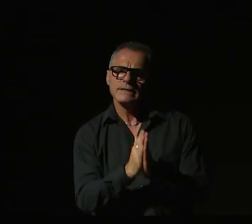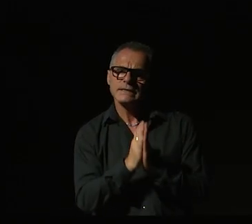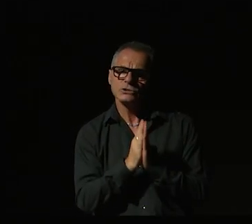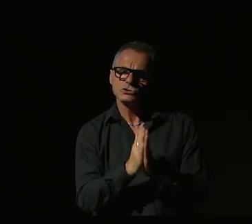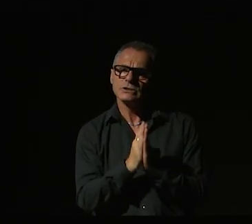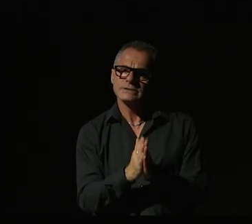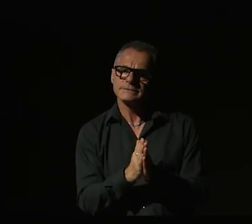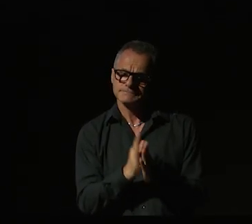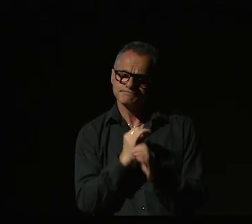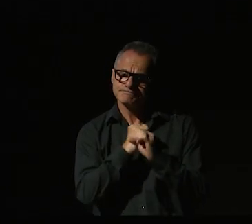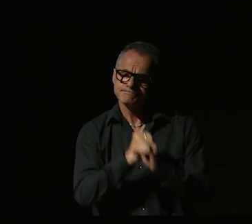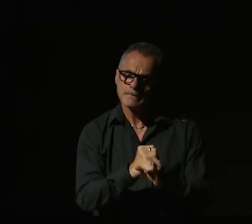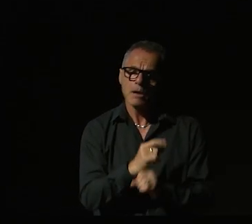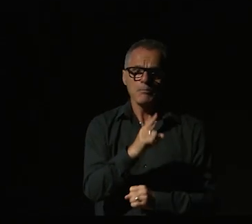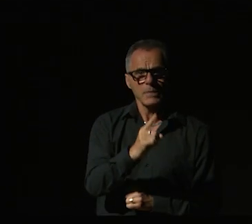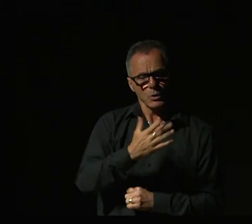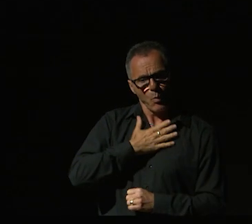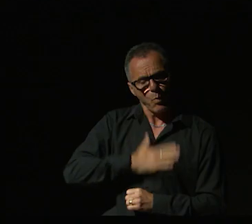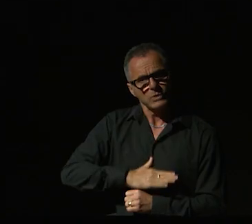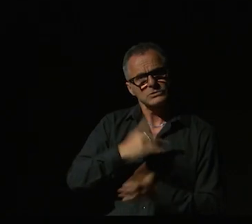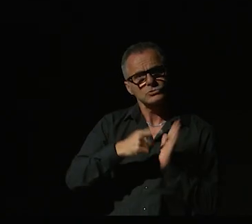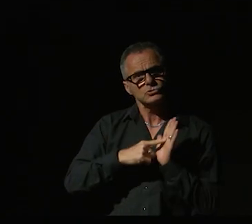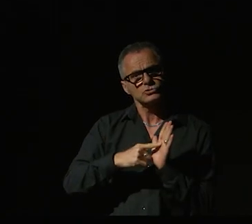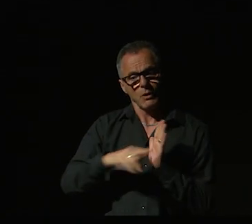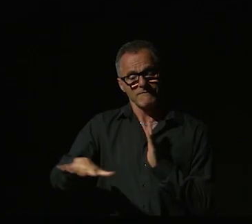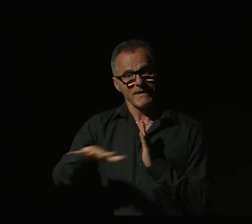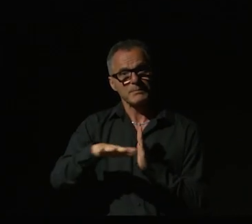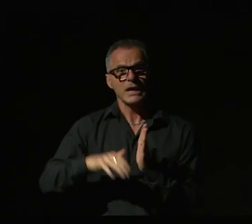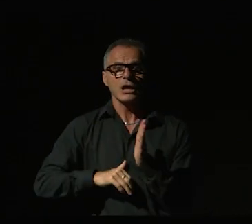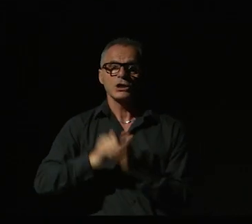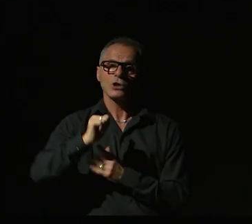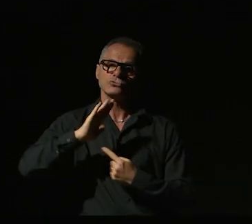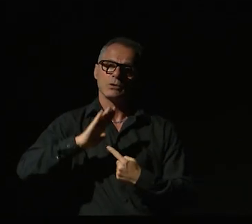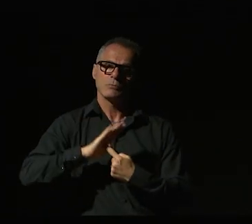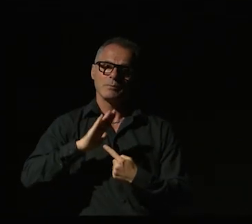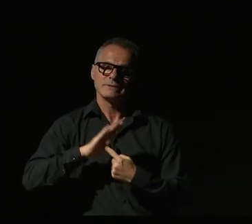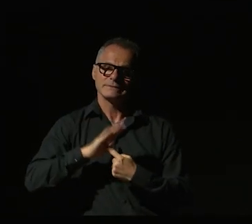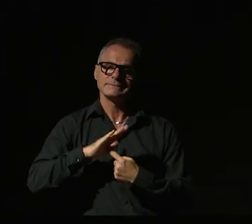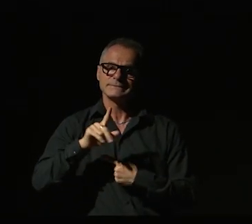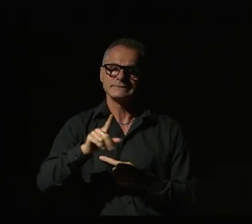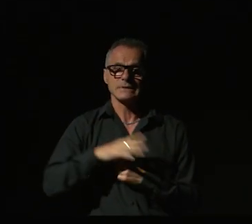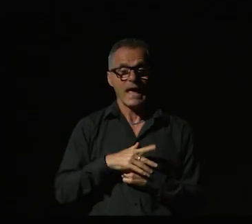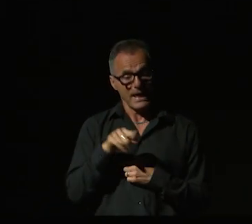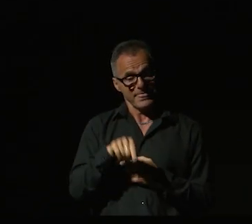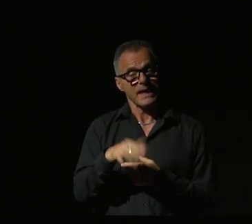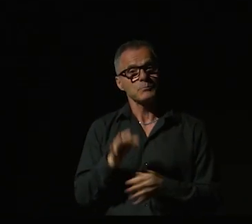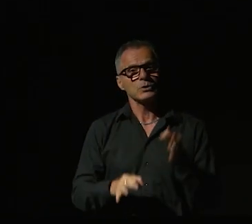the Farnese family's cultural prominence despite their declining political power at the time.